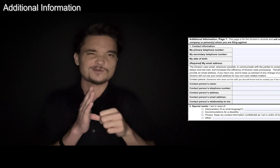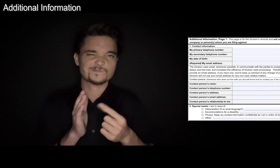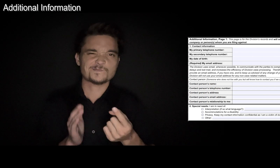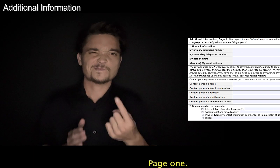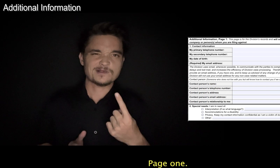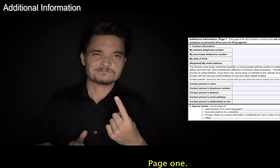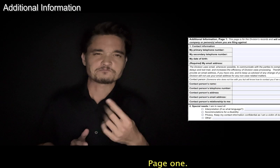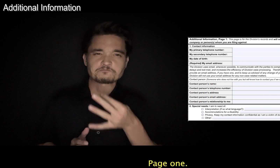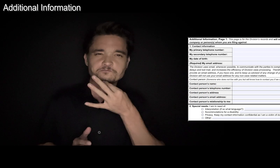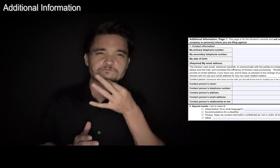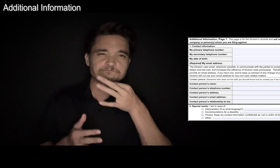Page one.